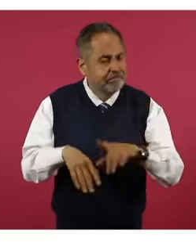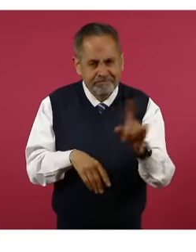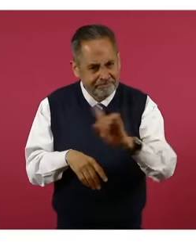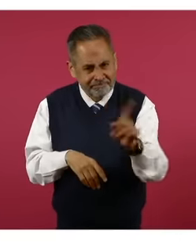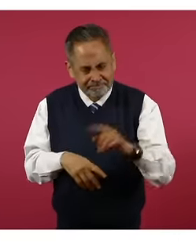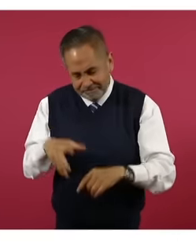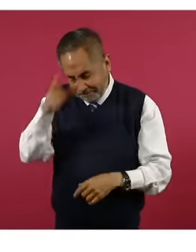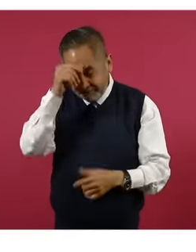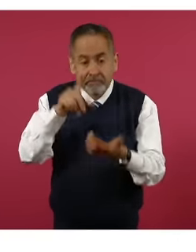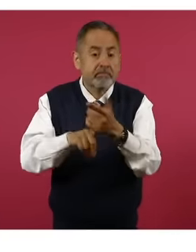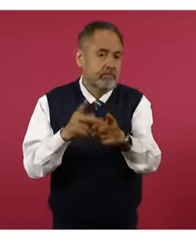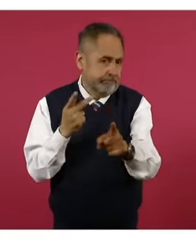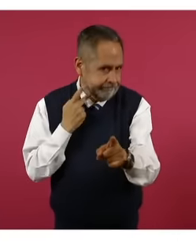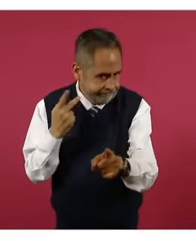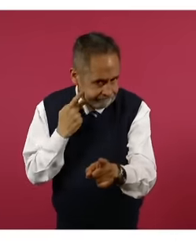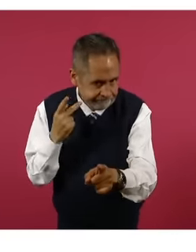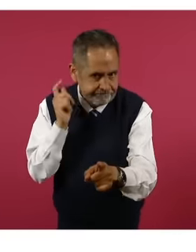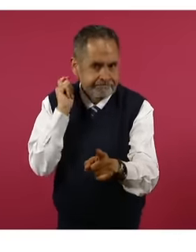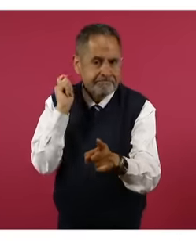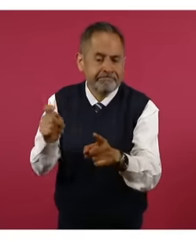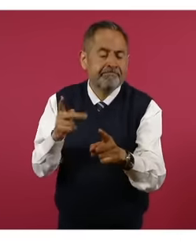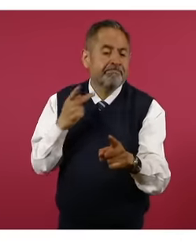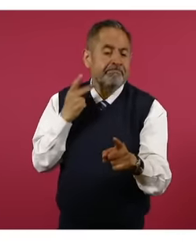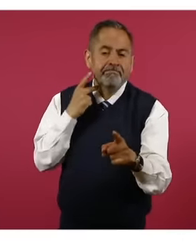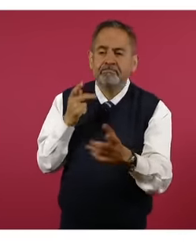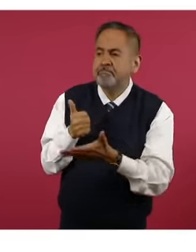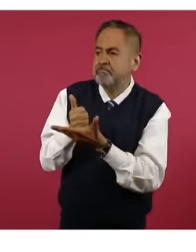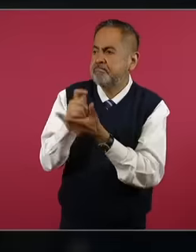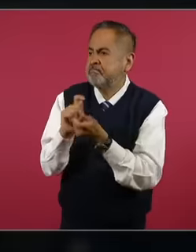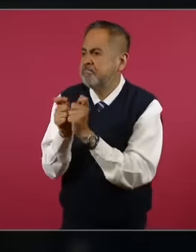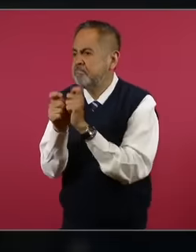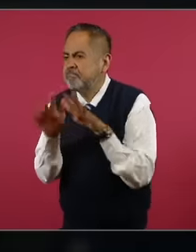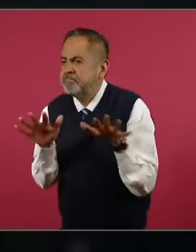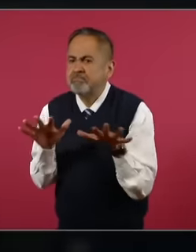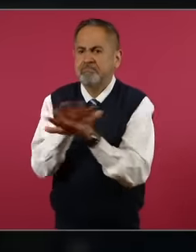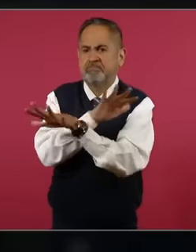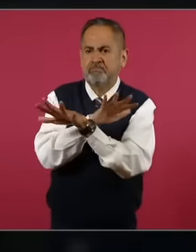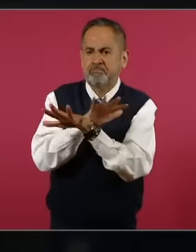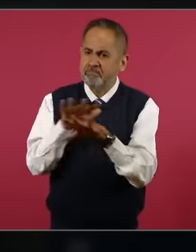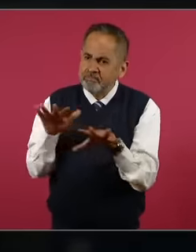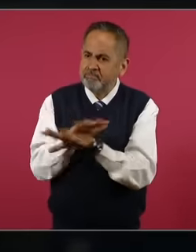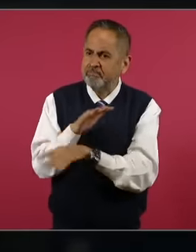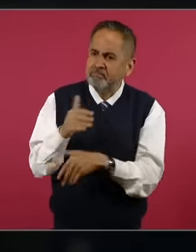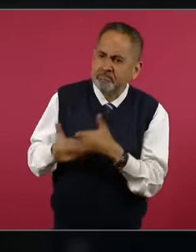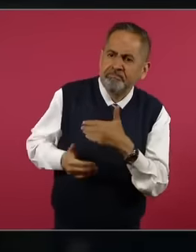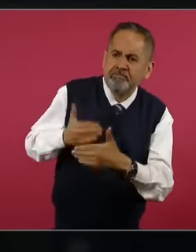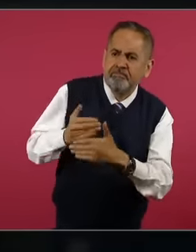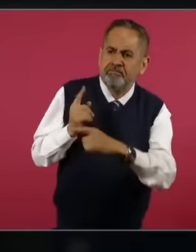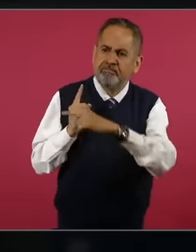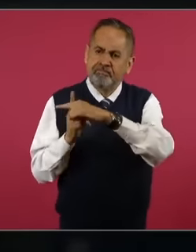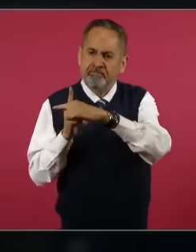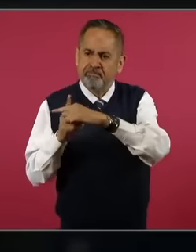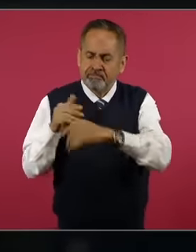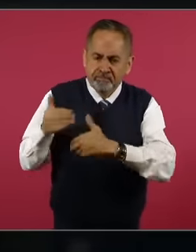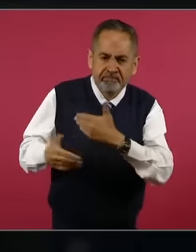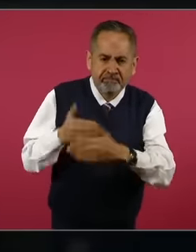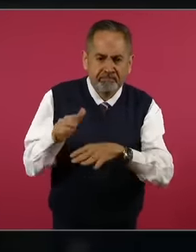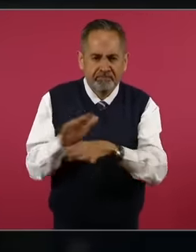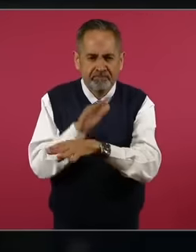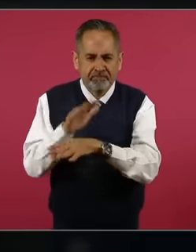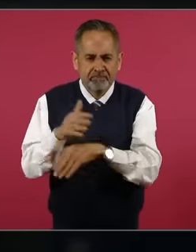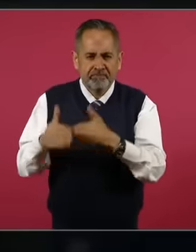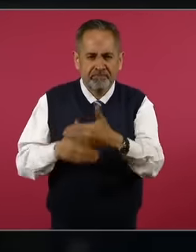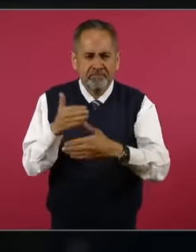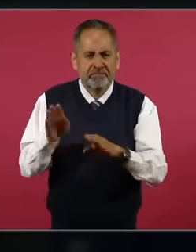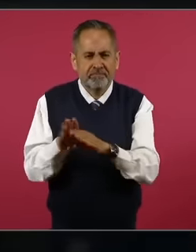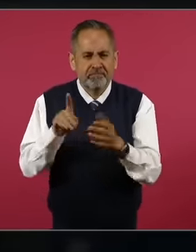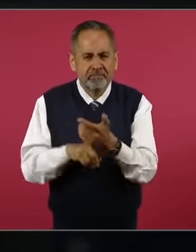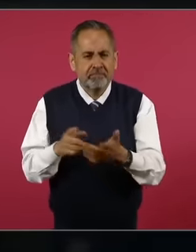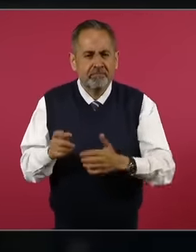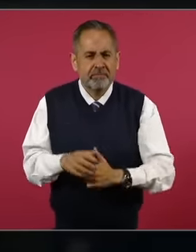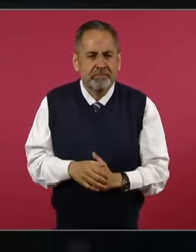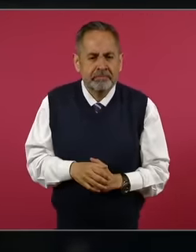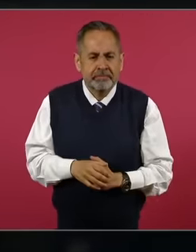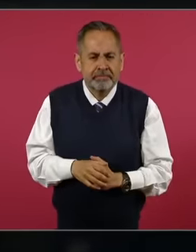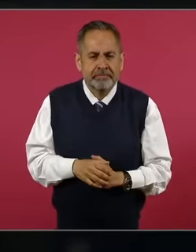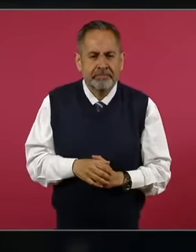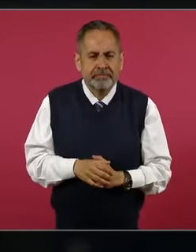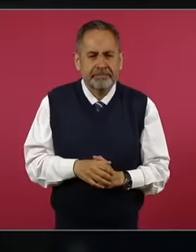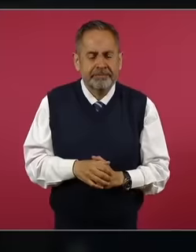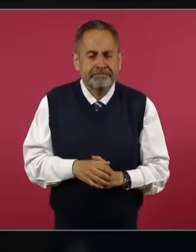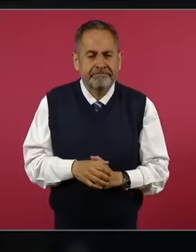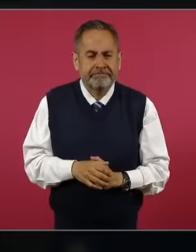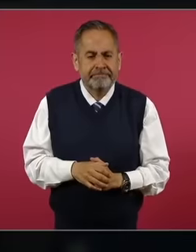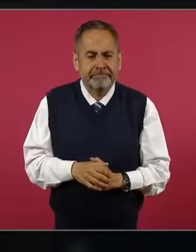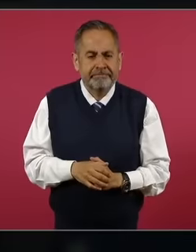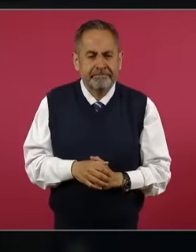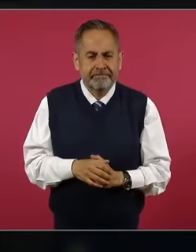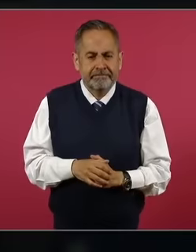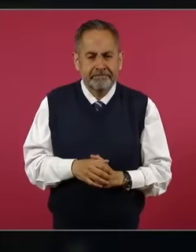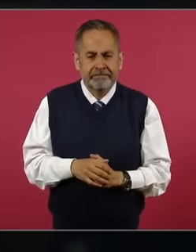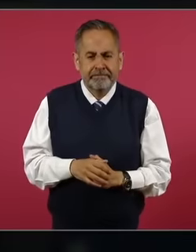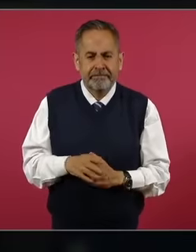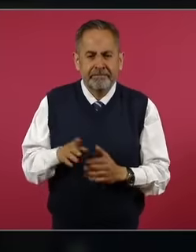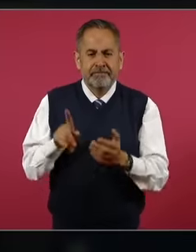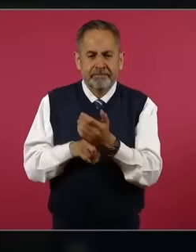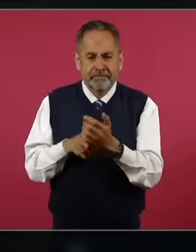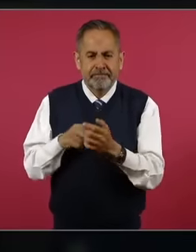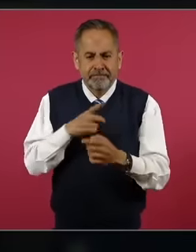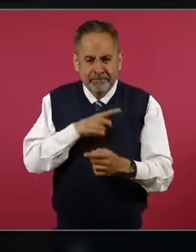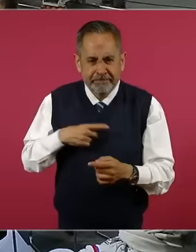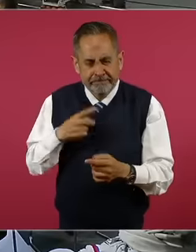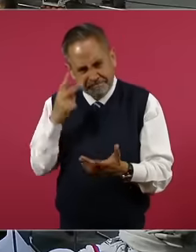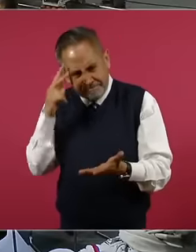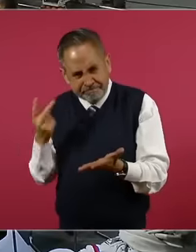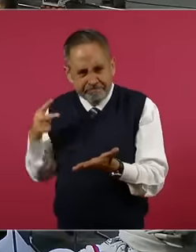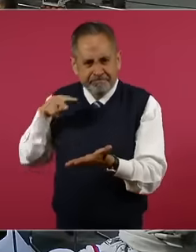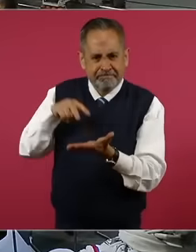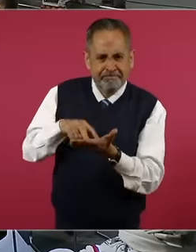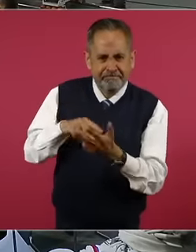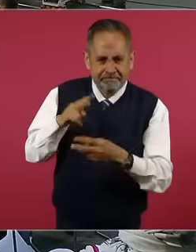that politics is transforming, that is, you walk, you fall, you have to get up and you have to continue